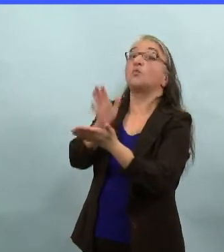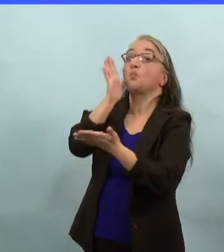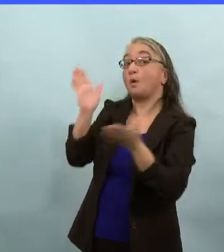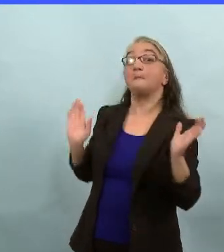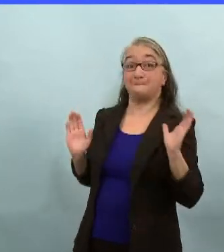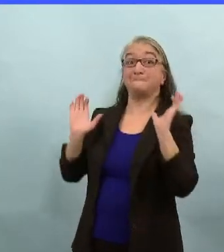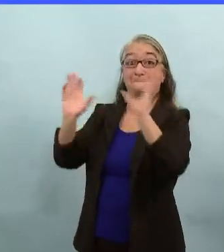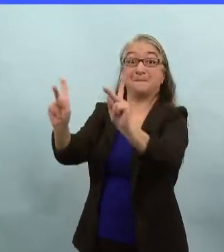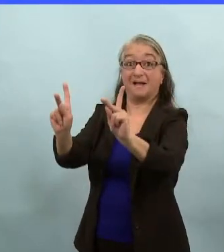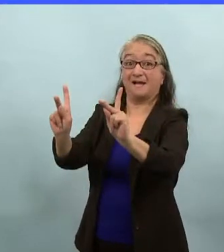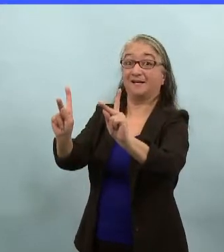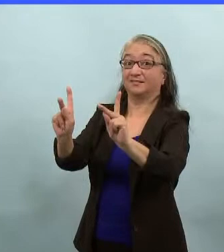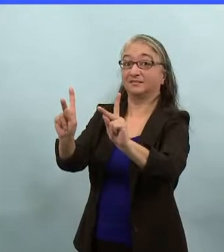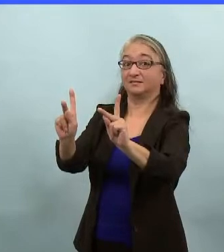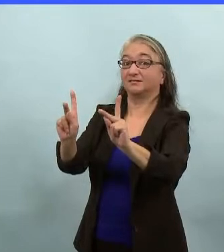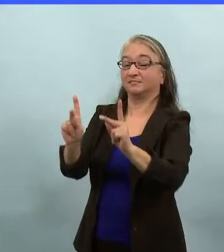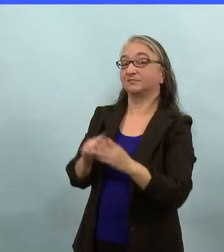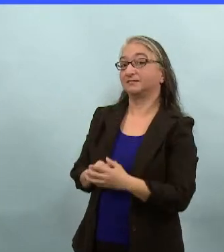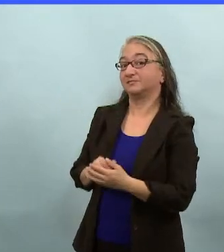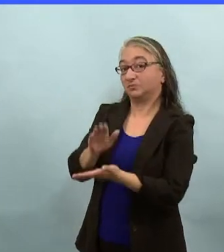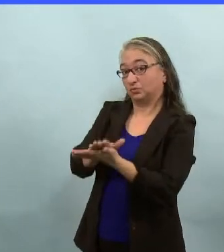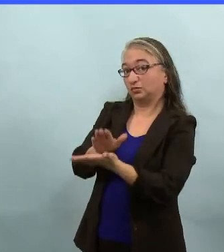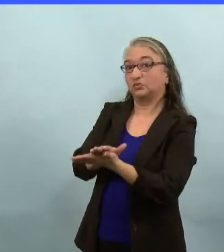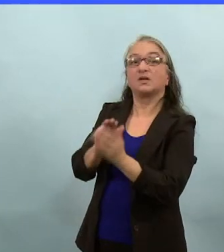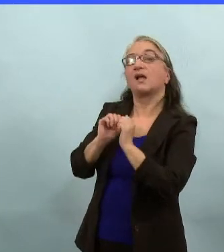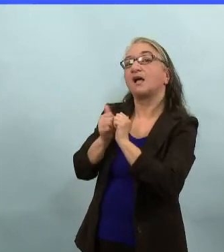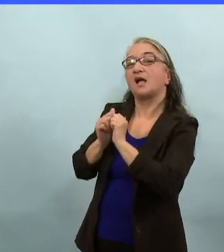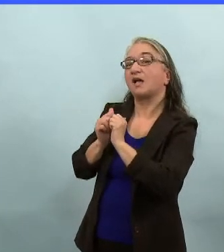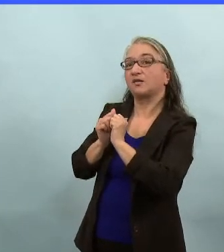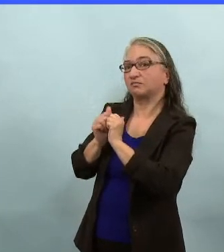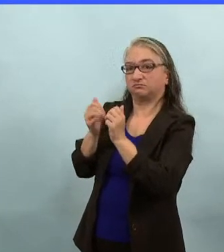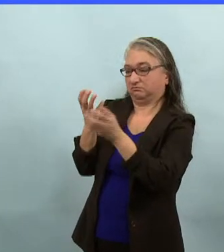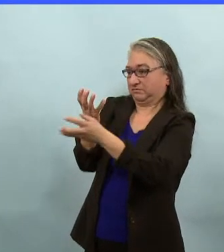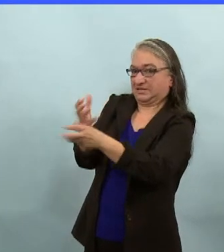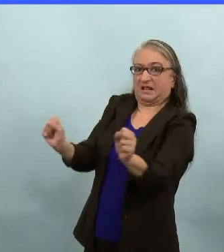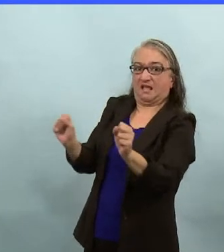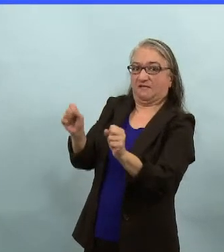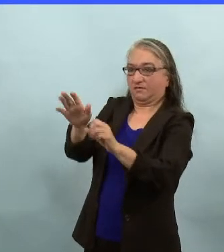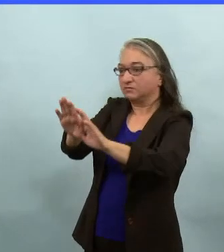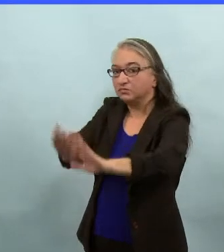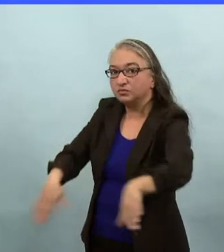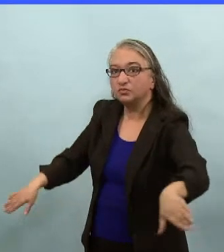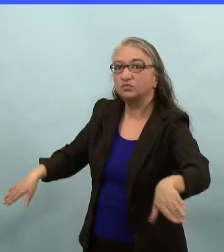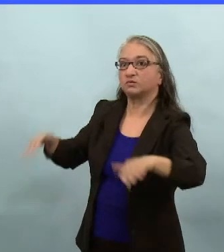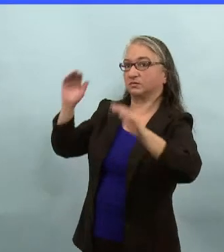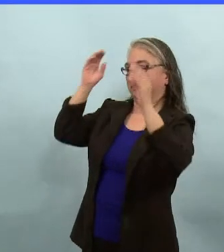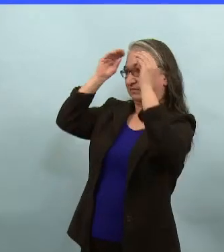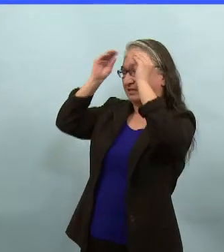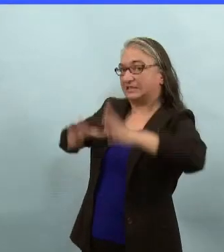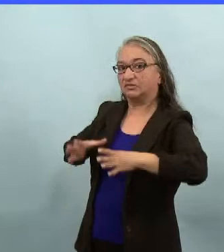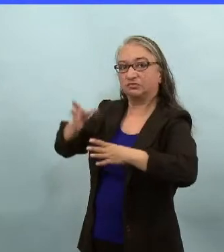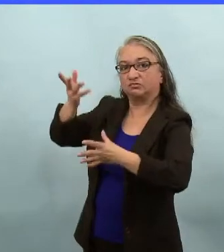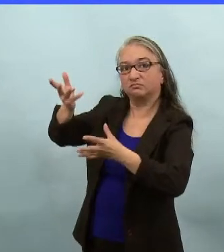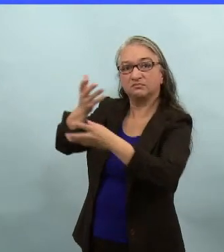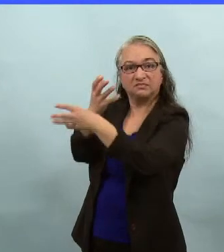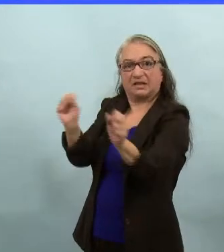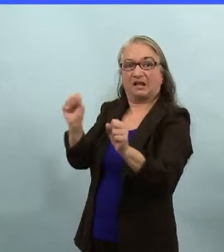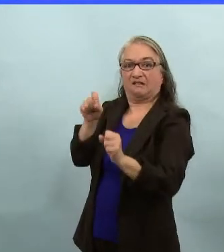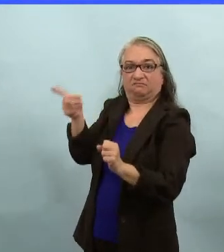the return to school safer for staff and students so just on that i think i'll take that question